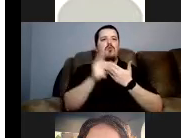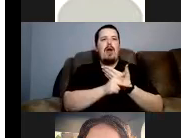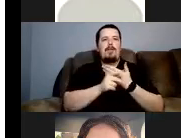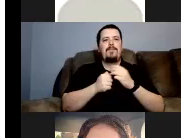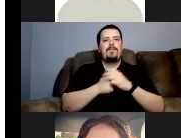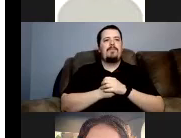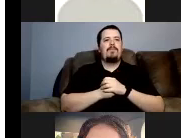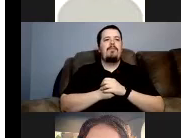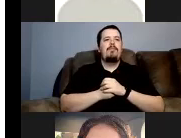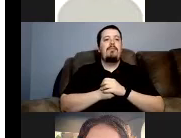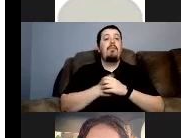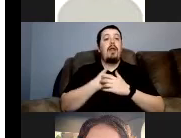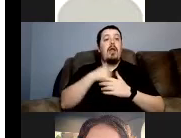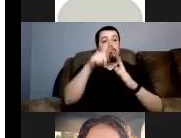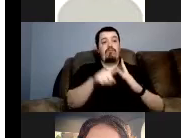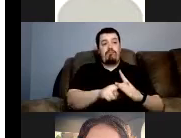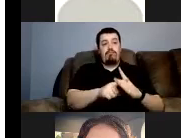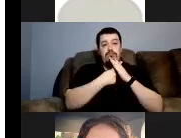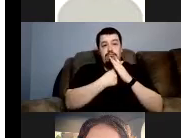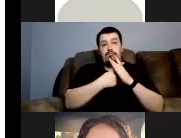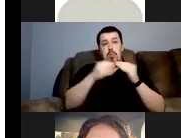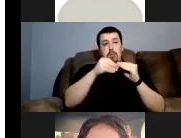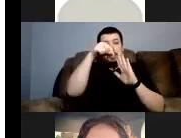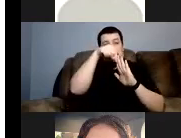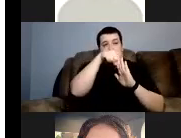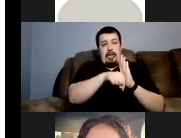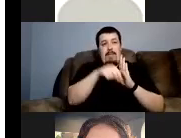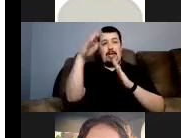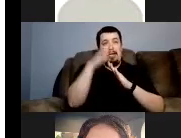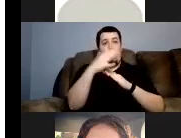I'm going to begin by going a little bit in-depth about our top five policy priorities this year. So